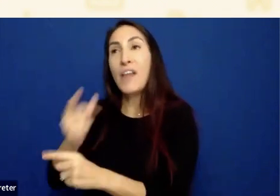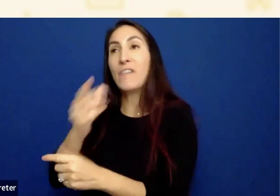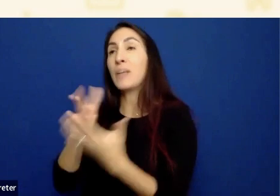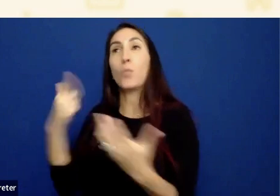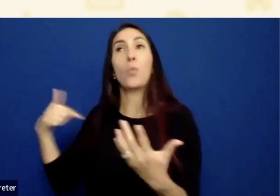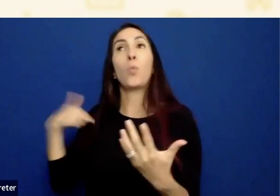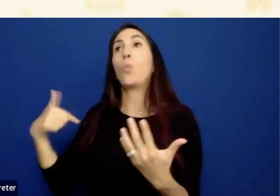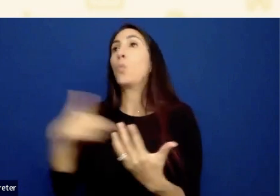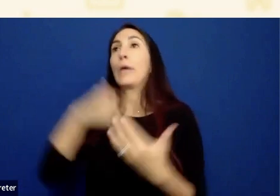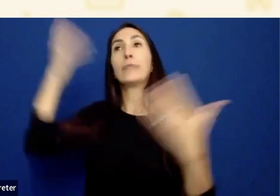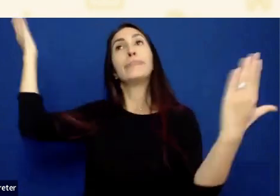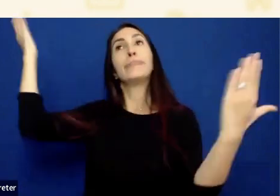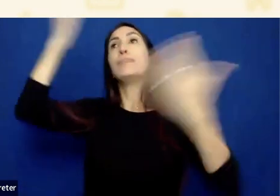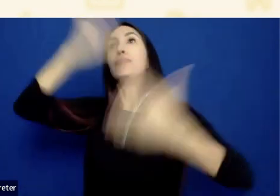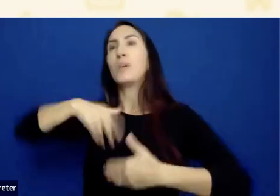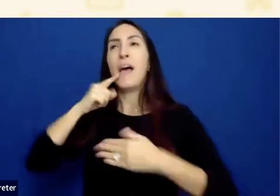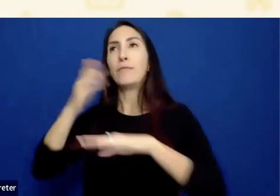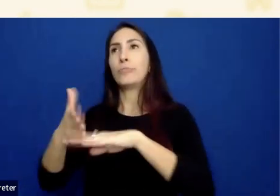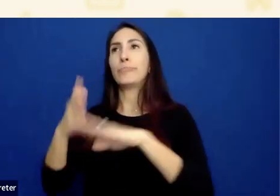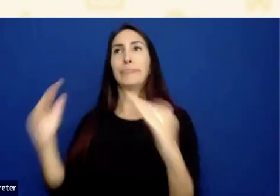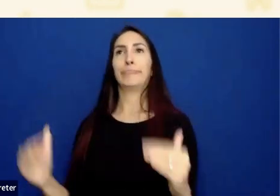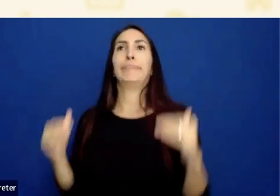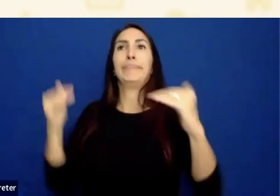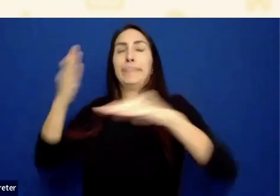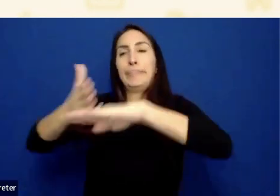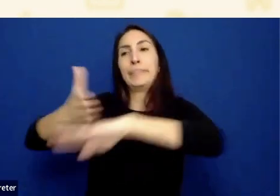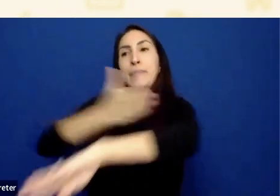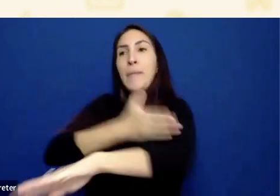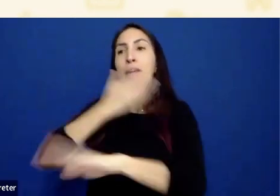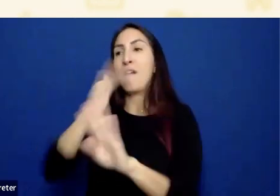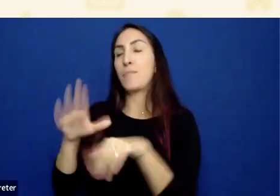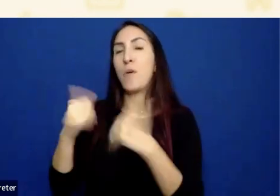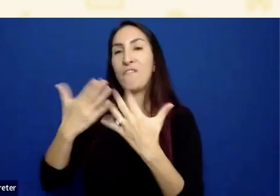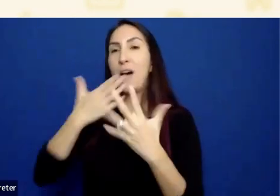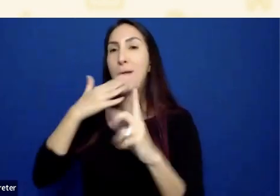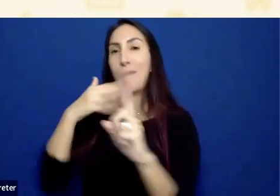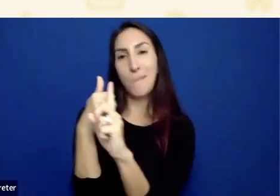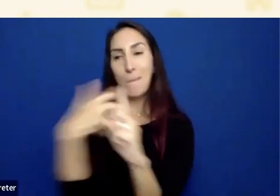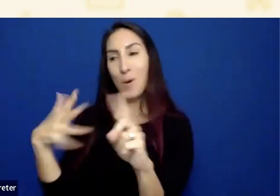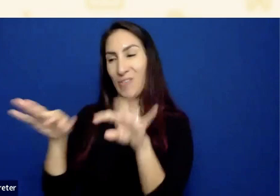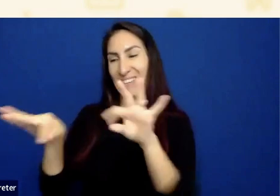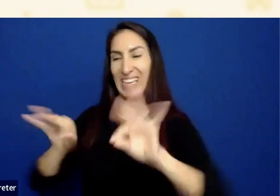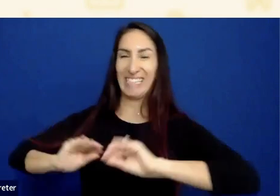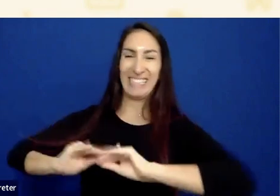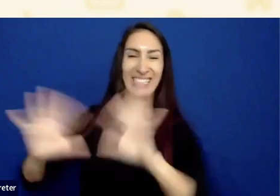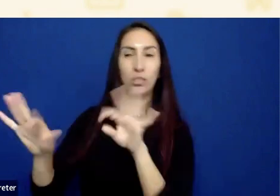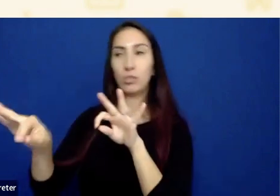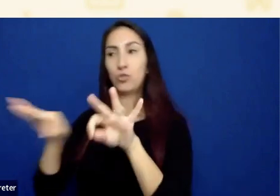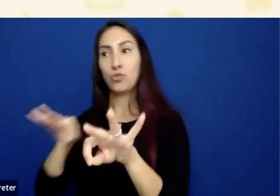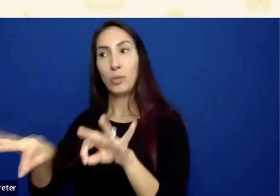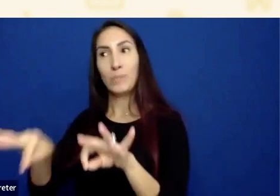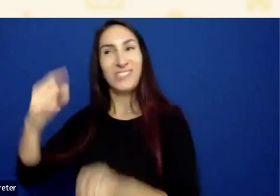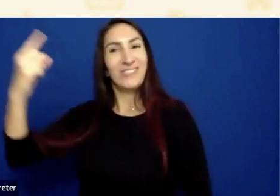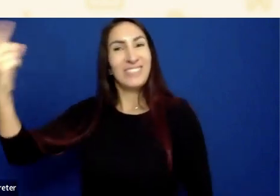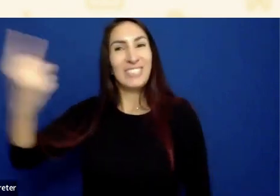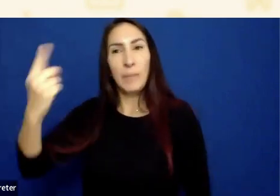to do a better job at providing a good description of what something is going to do visually.